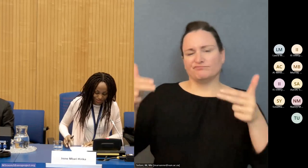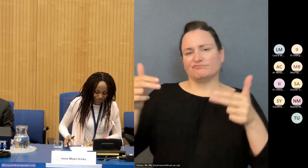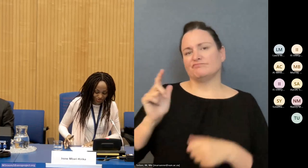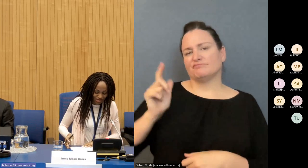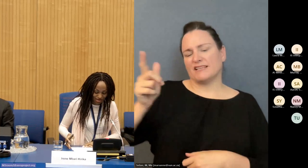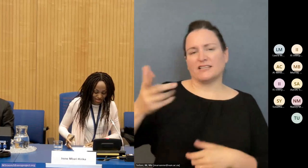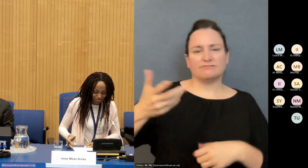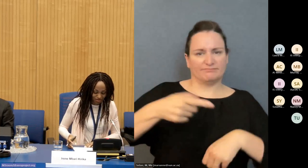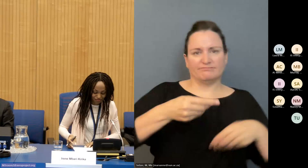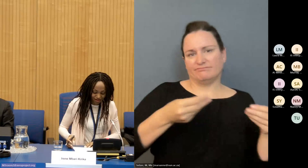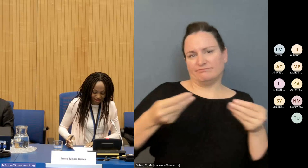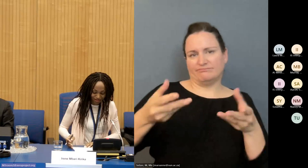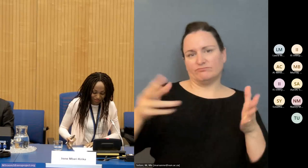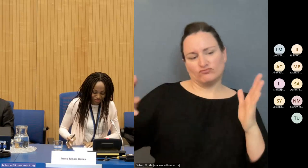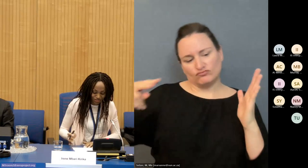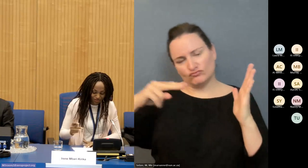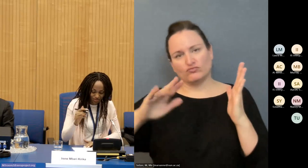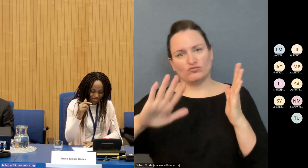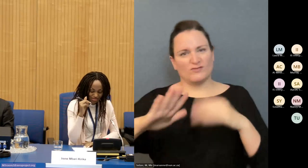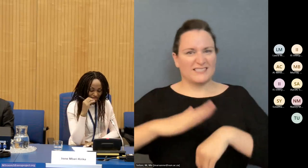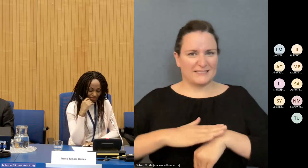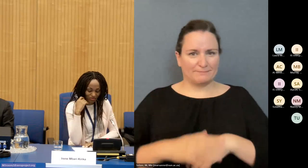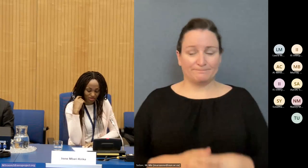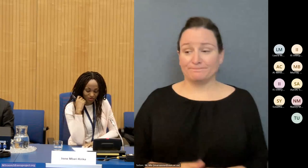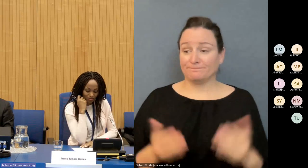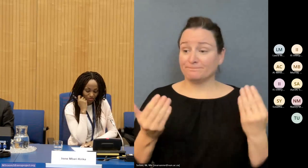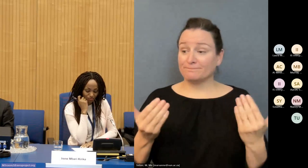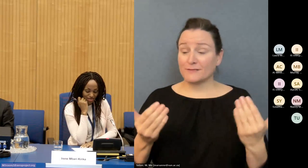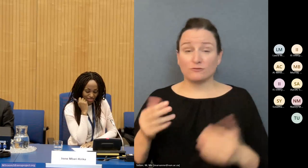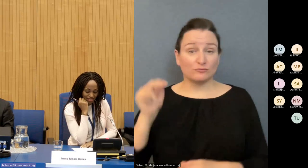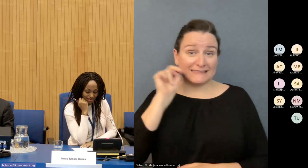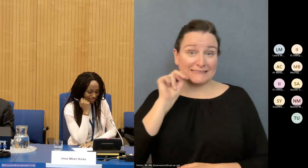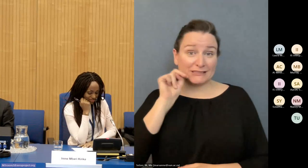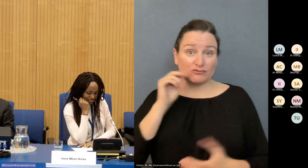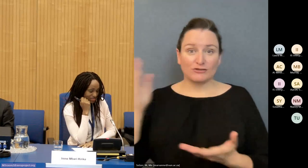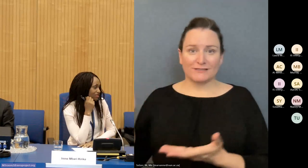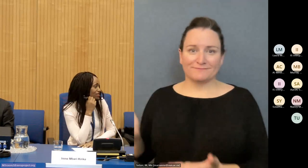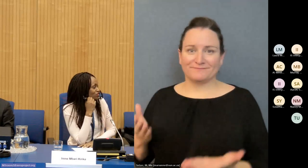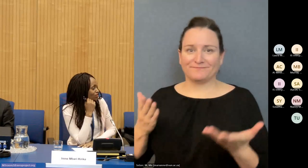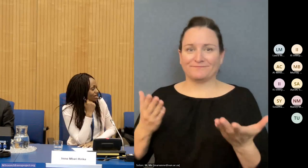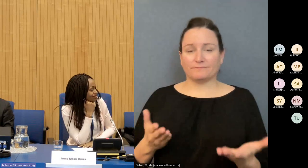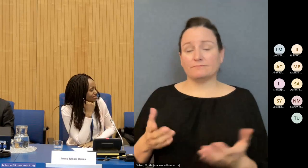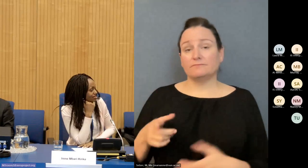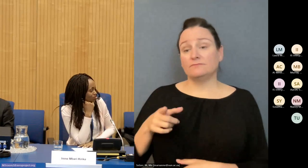Nigeria, and Marvella will share with us about how they are providing ICT skills to girls and